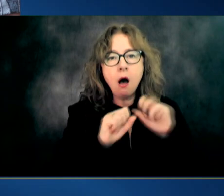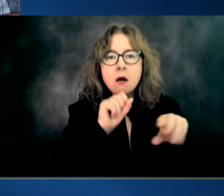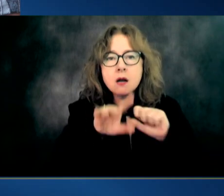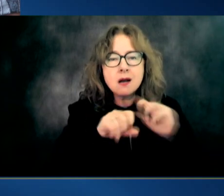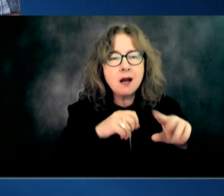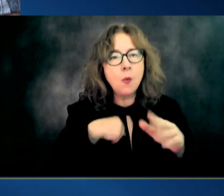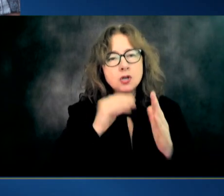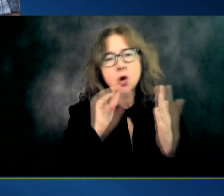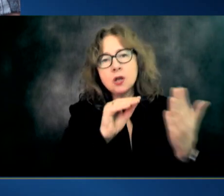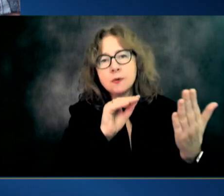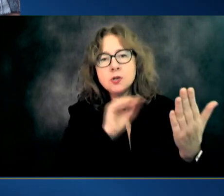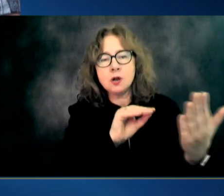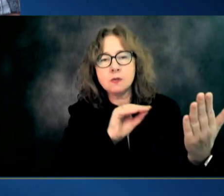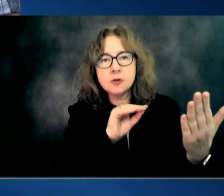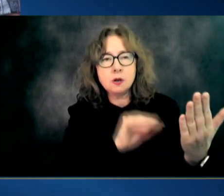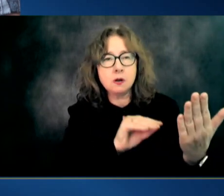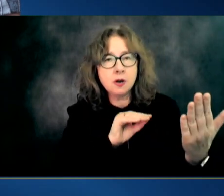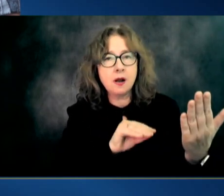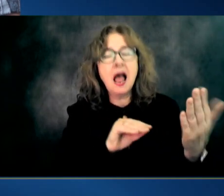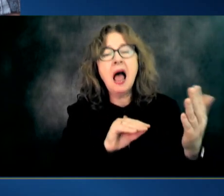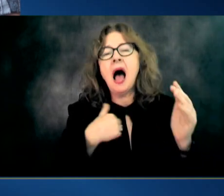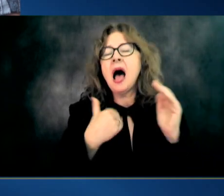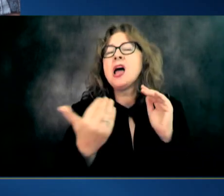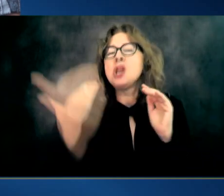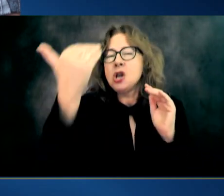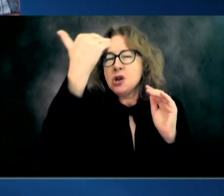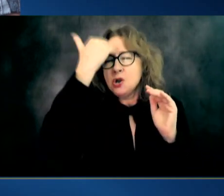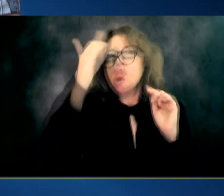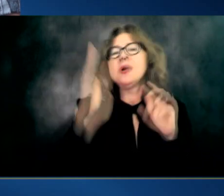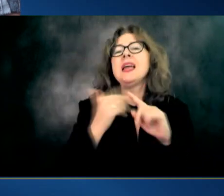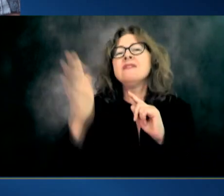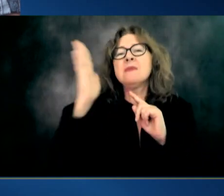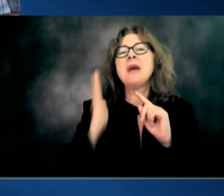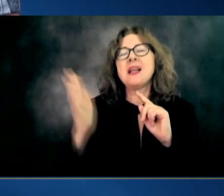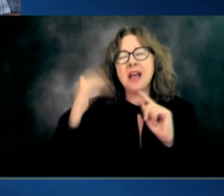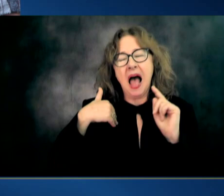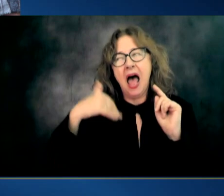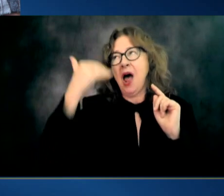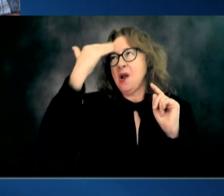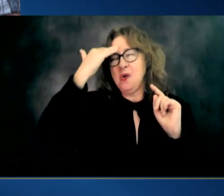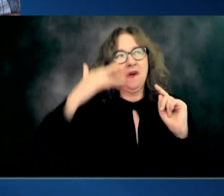even at the time, that it was like science fiction. It was like, wow, this is the stuff